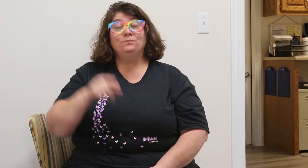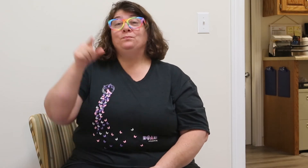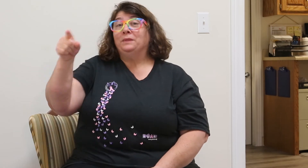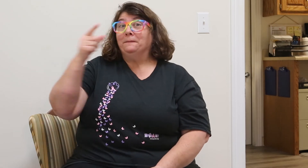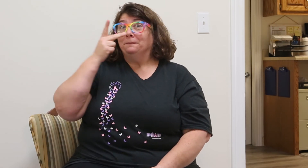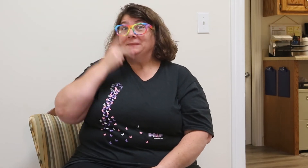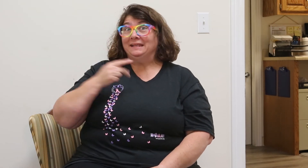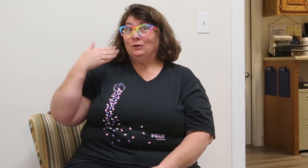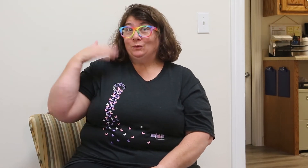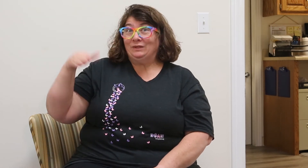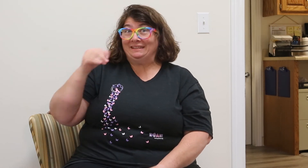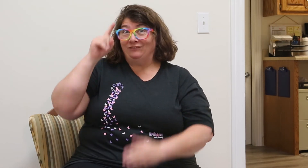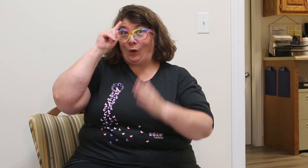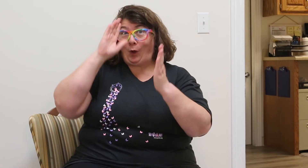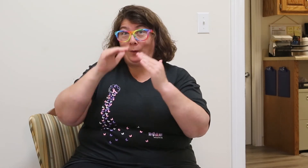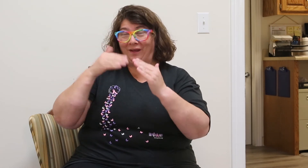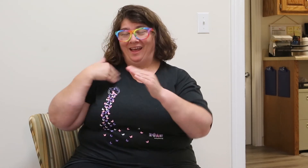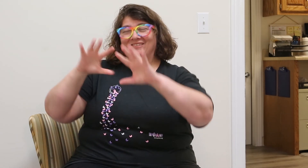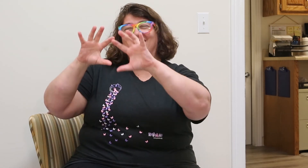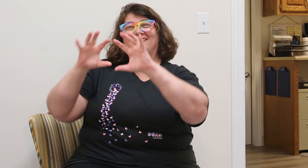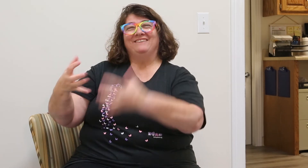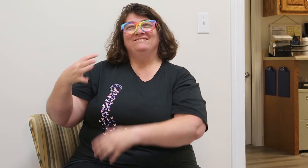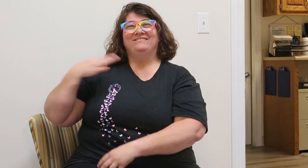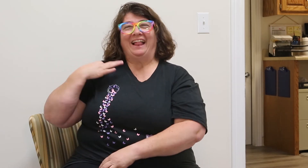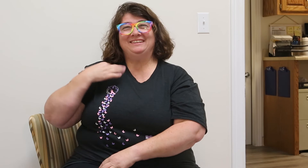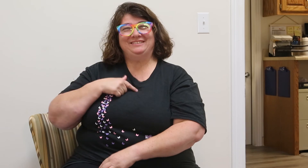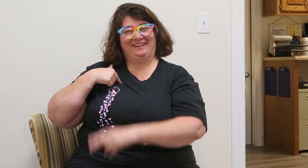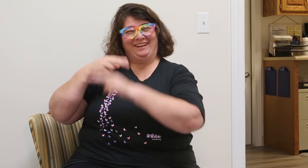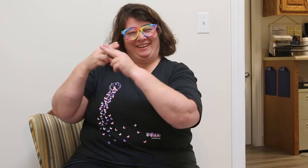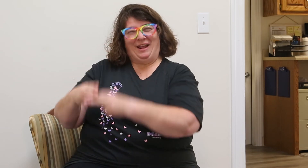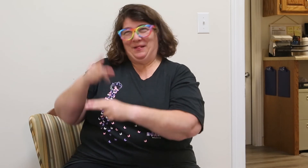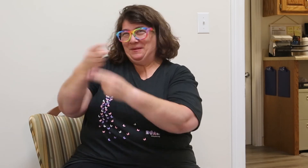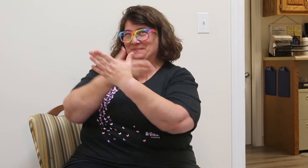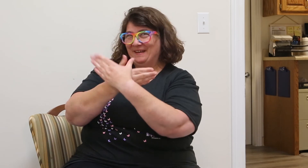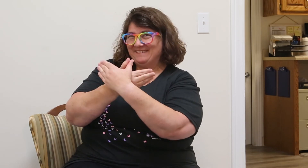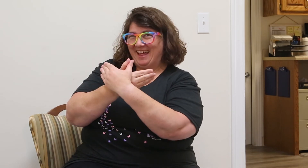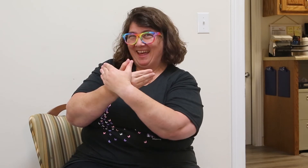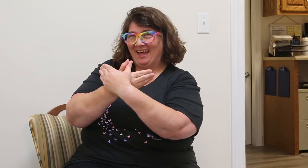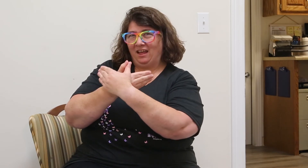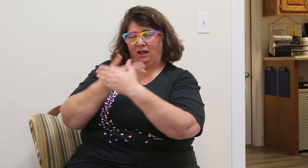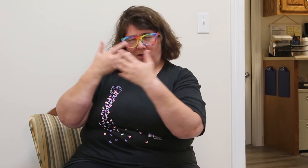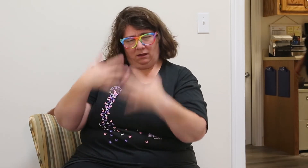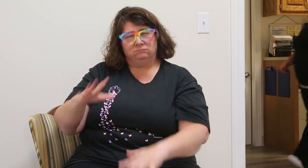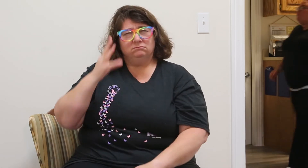At Pink Wings of Hope, we have a team of volunteers, or Butterflies as we call them,